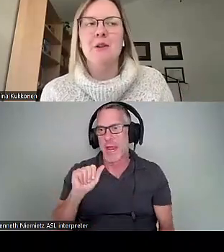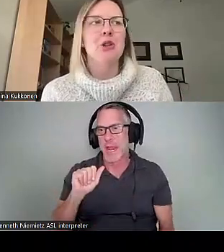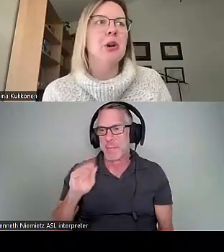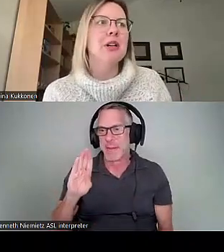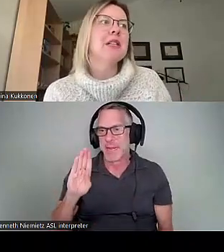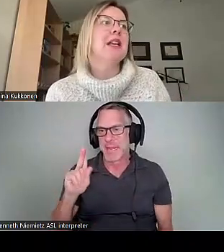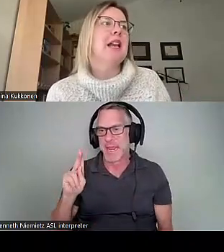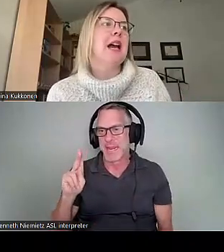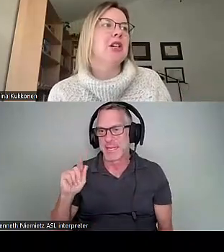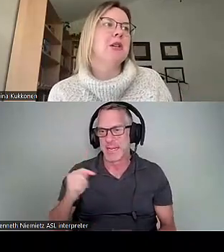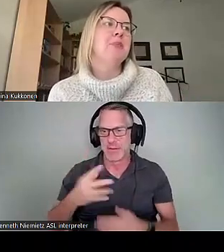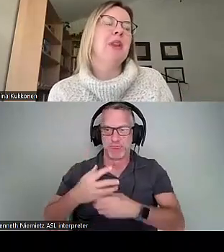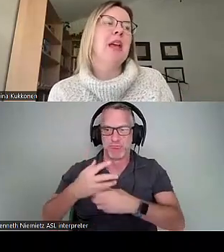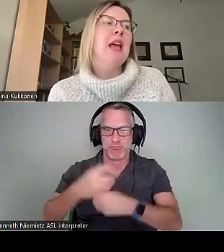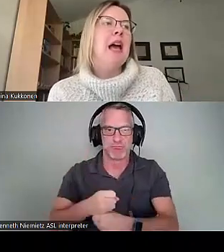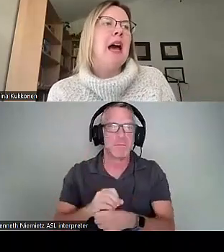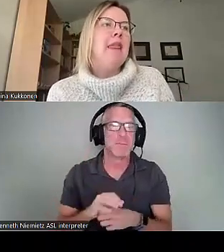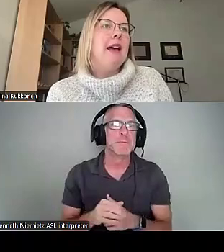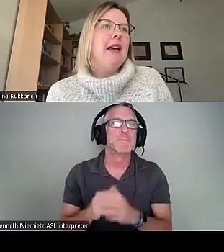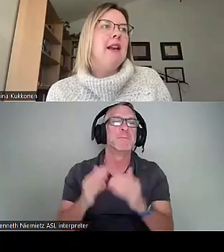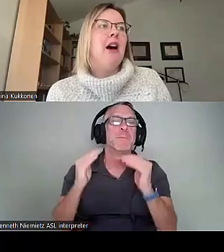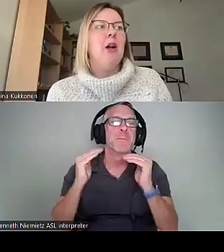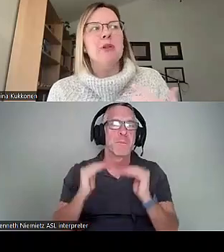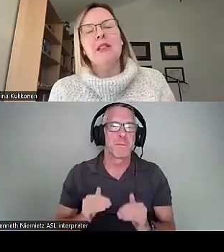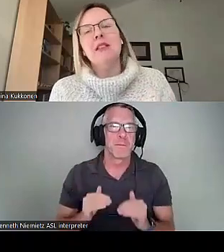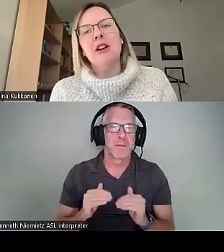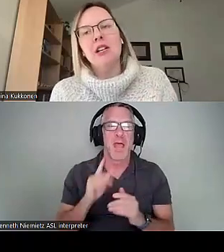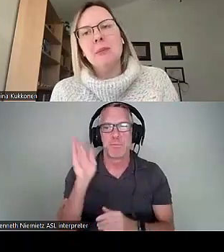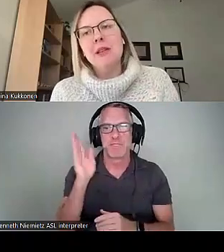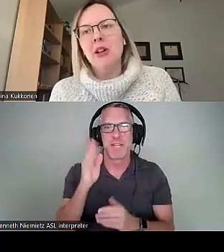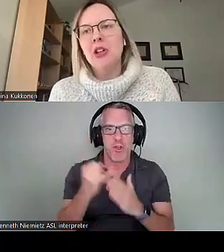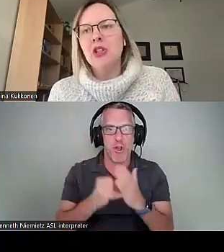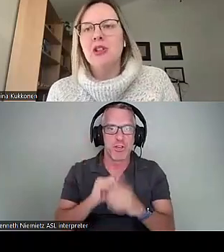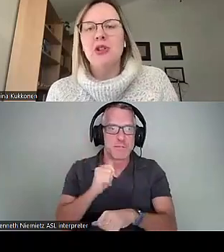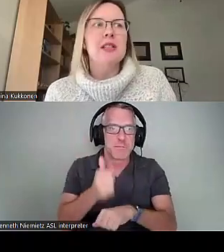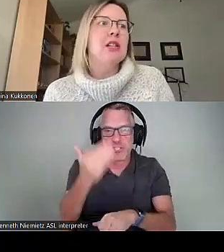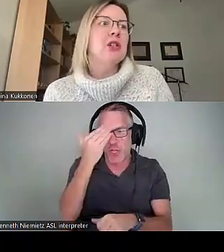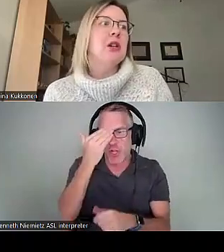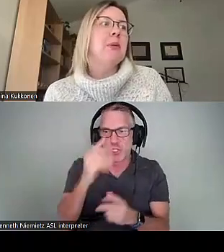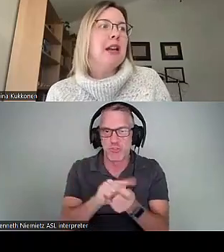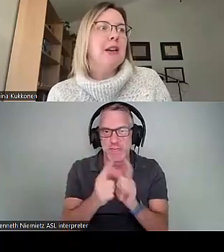for short in action. And then I'll present the arts-based knowledge translation planning